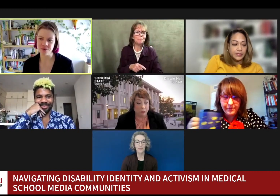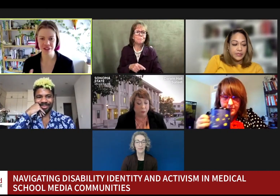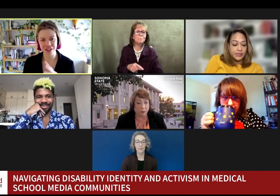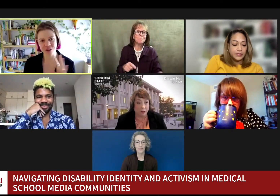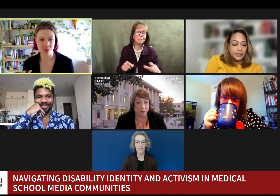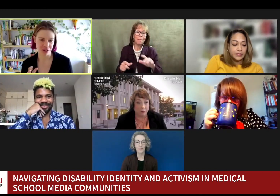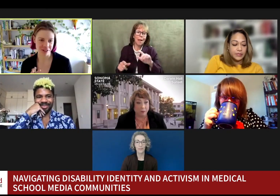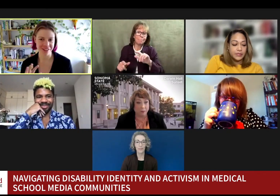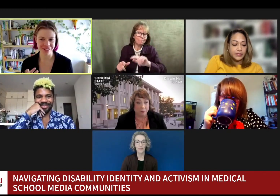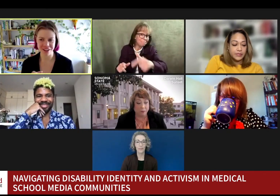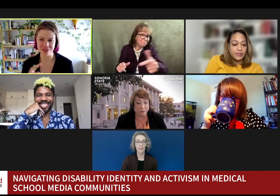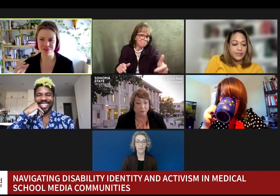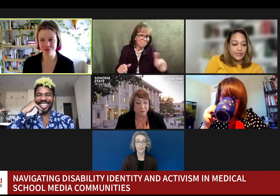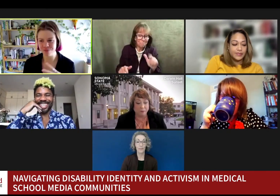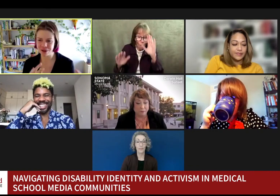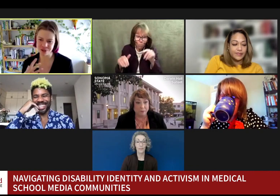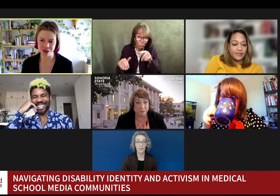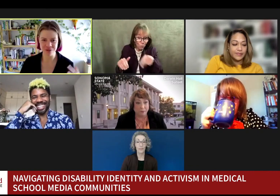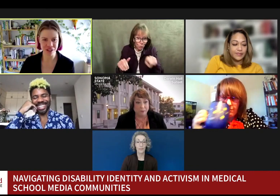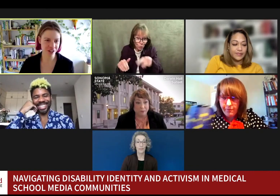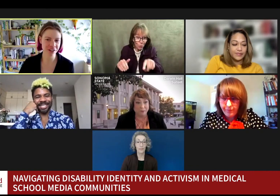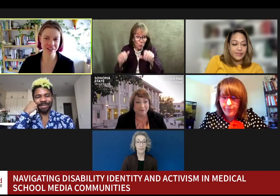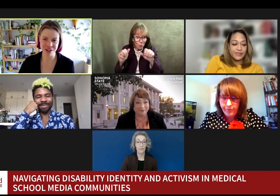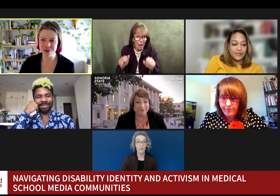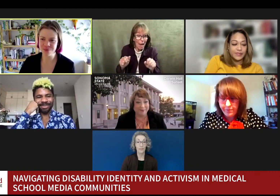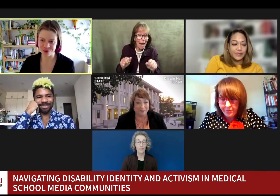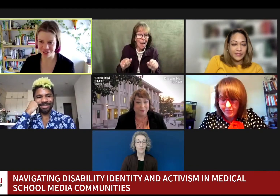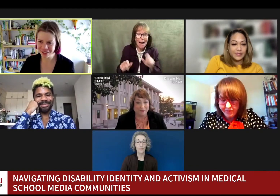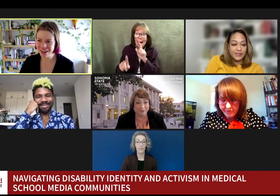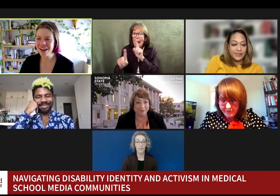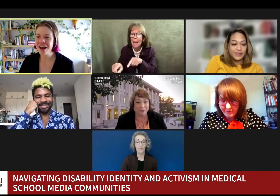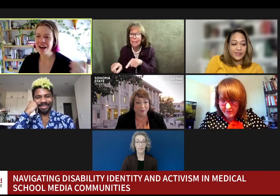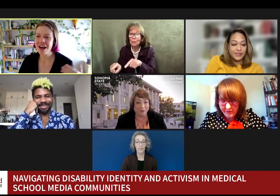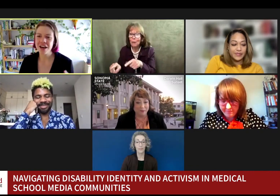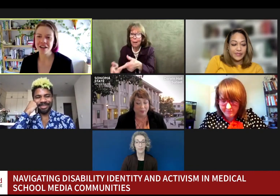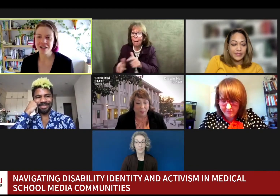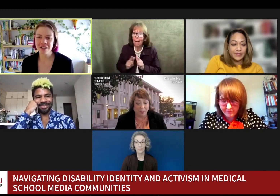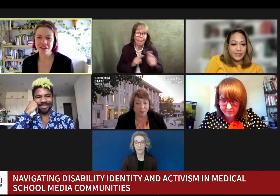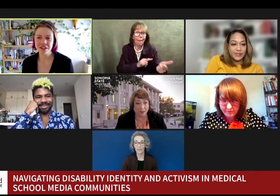hopefully you all can kind of bounce off of each other a little bit more.